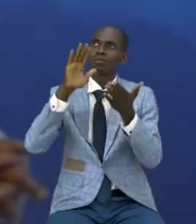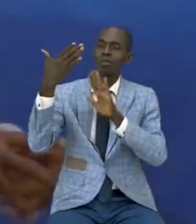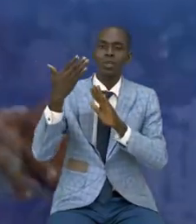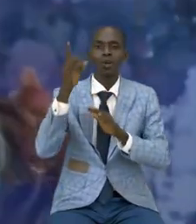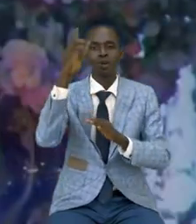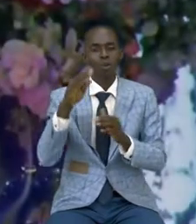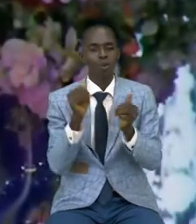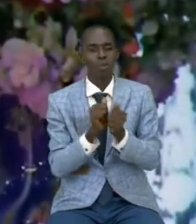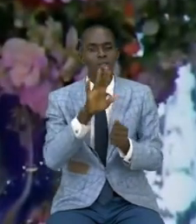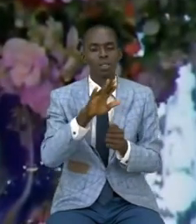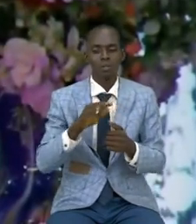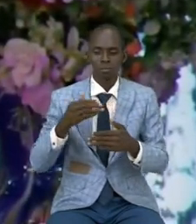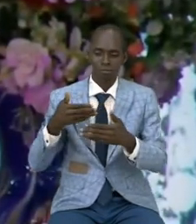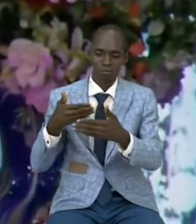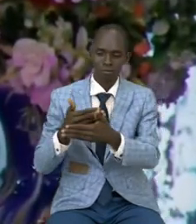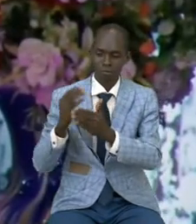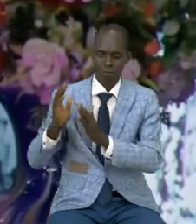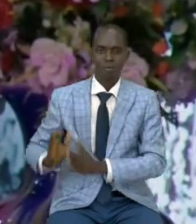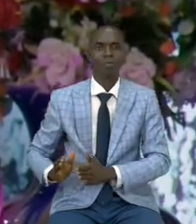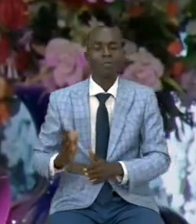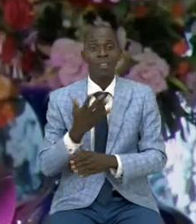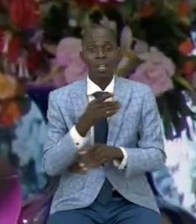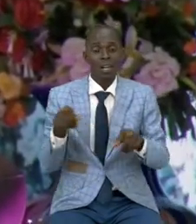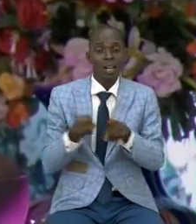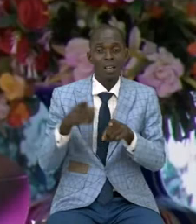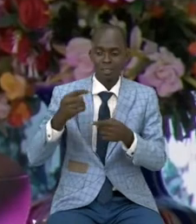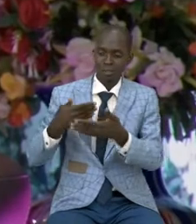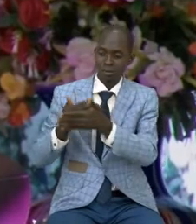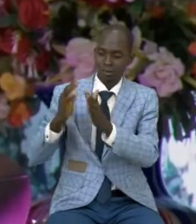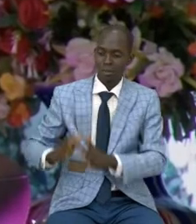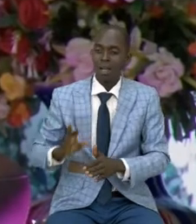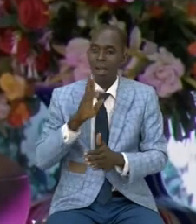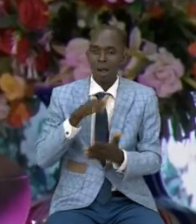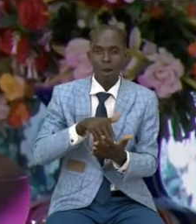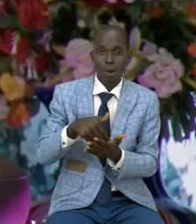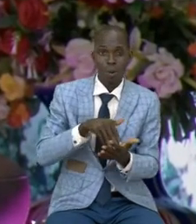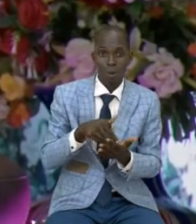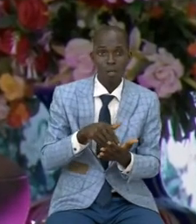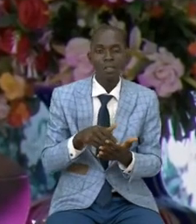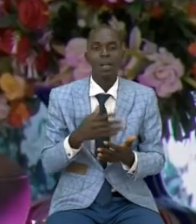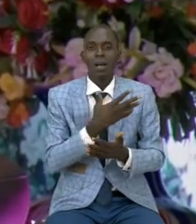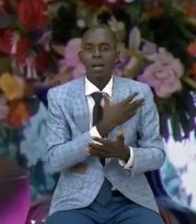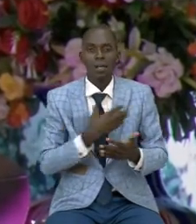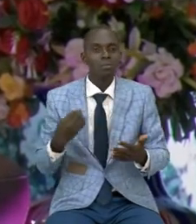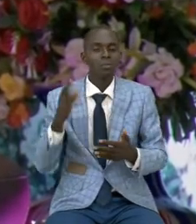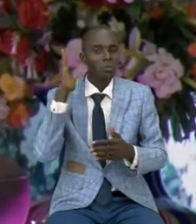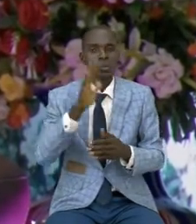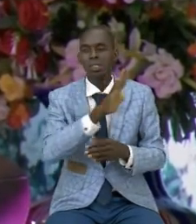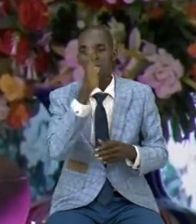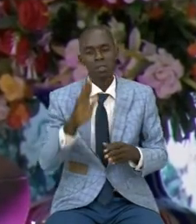their neighbors are slack in fulfilling their word they think god is like their neighbor but god is